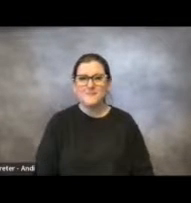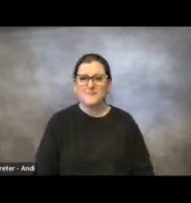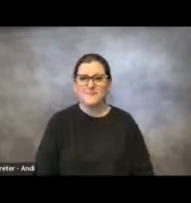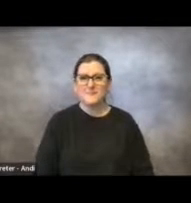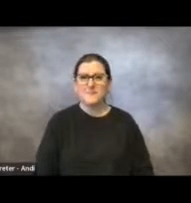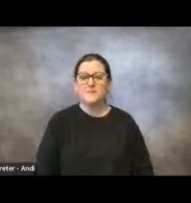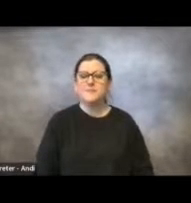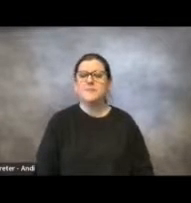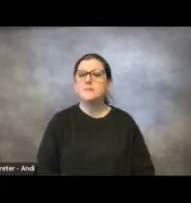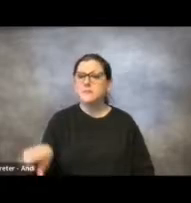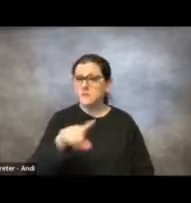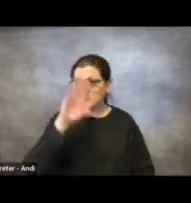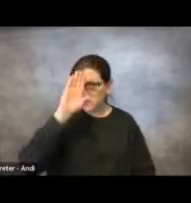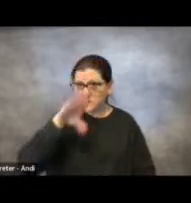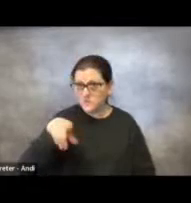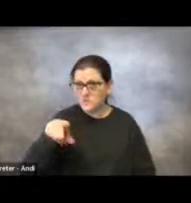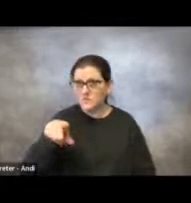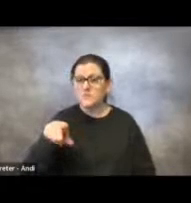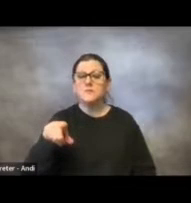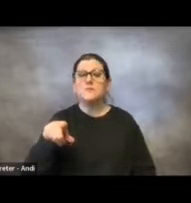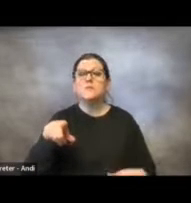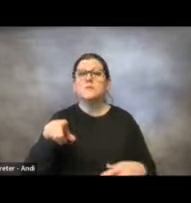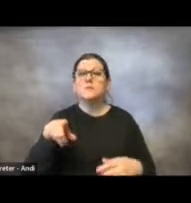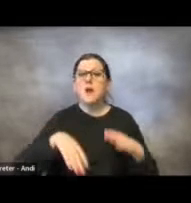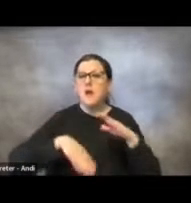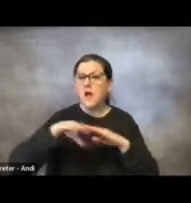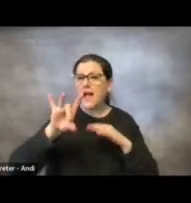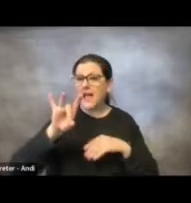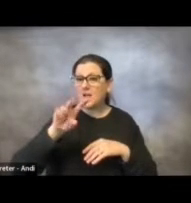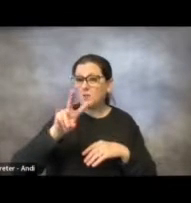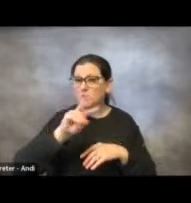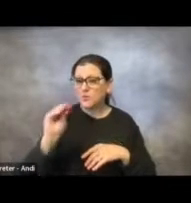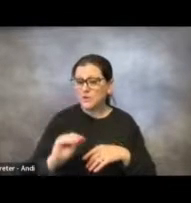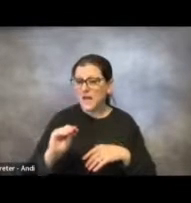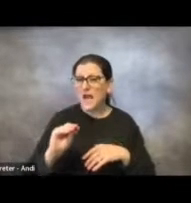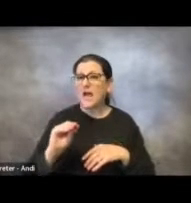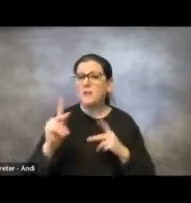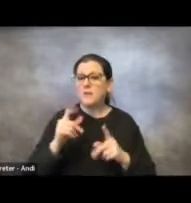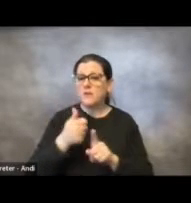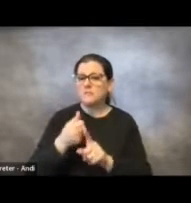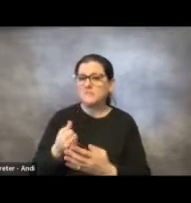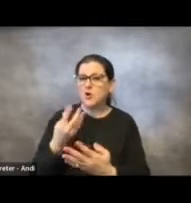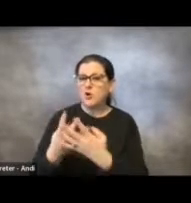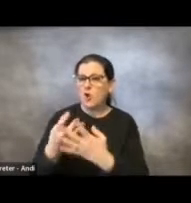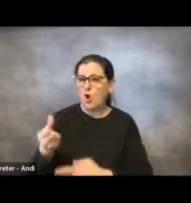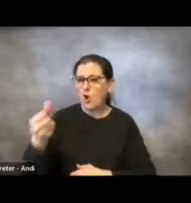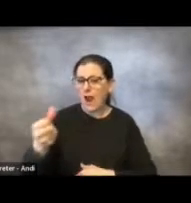As you all know, up to 82% of incarcerated populations have a past history of brain injury